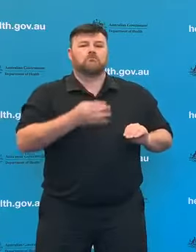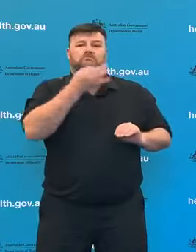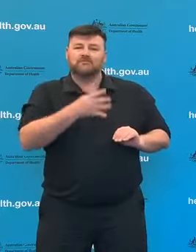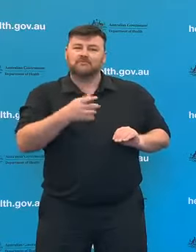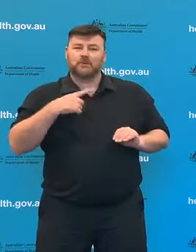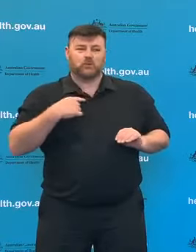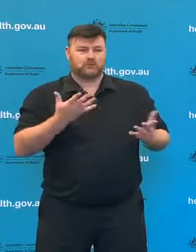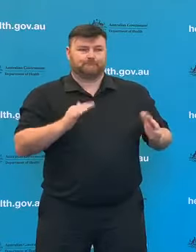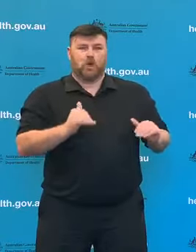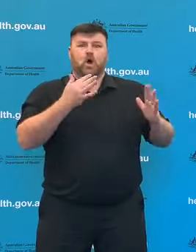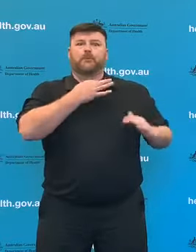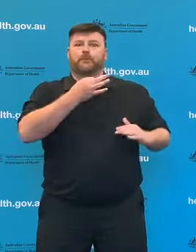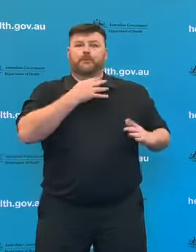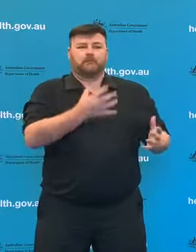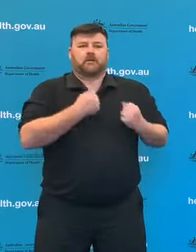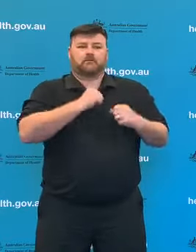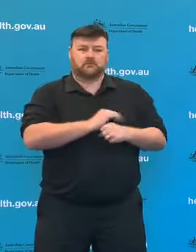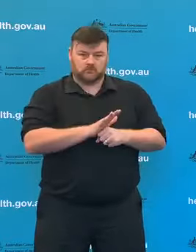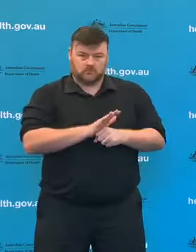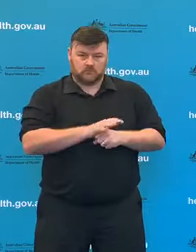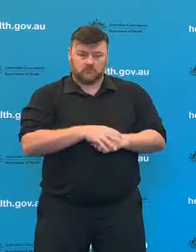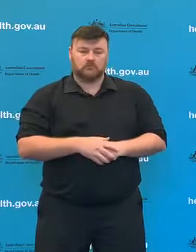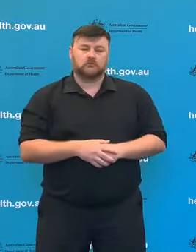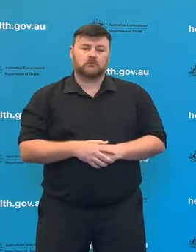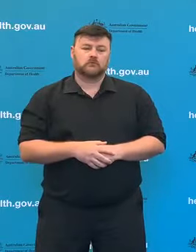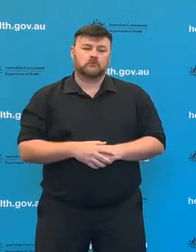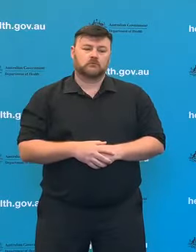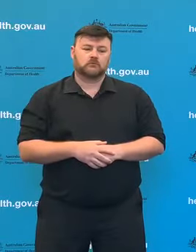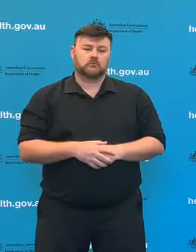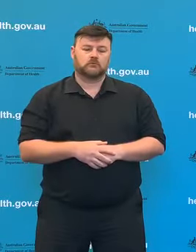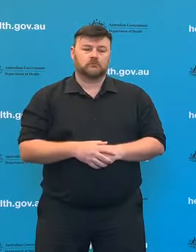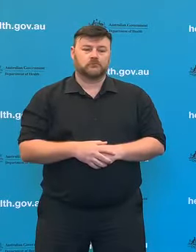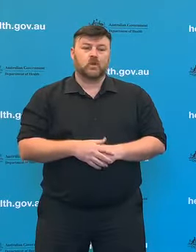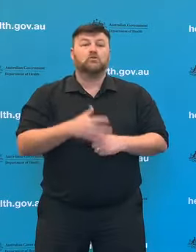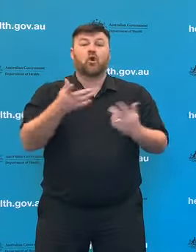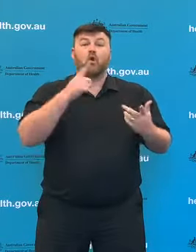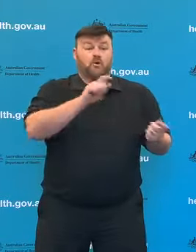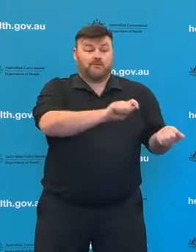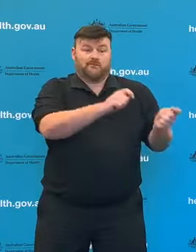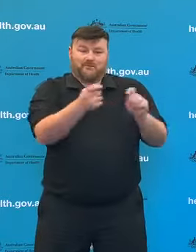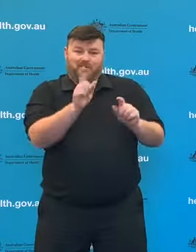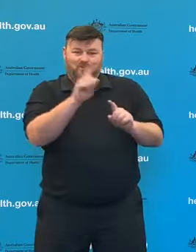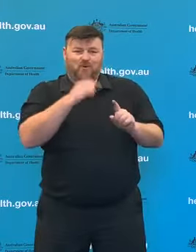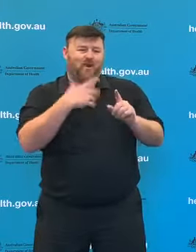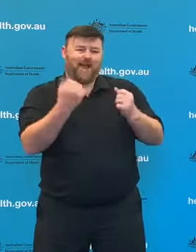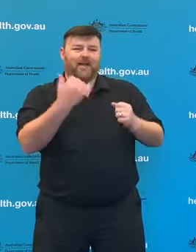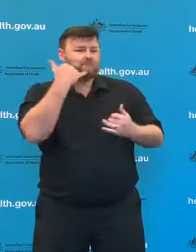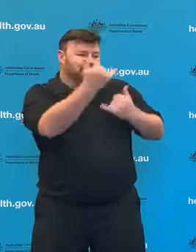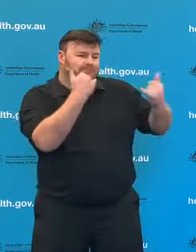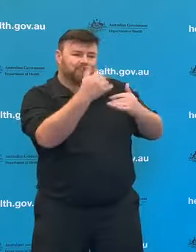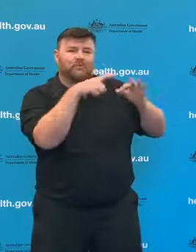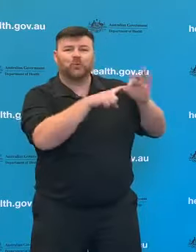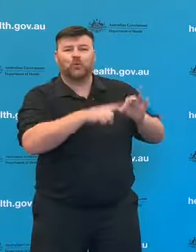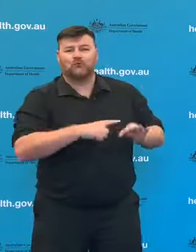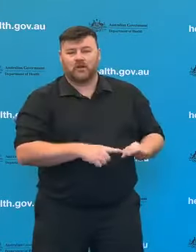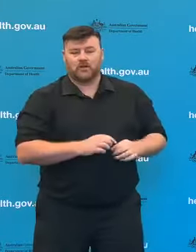the surveys are being carried out. Look it's absolutely essential that we continue to learn